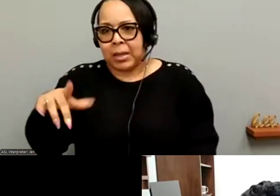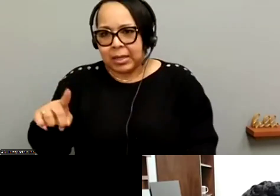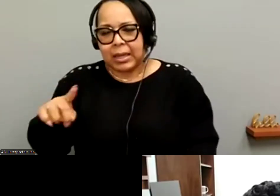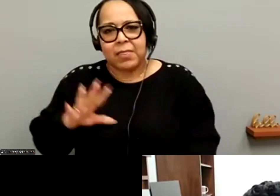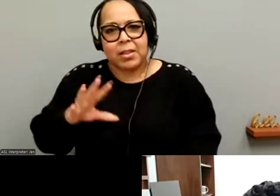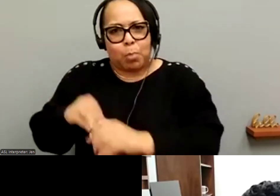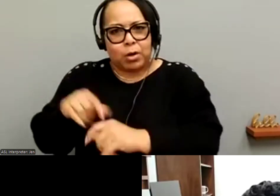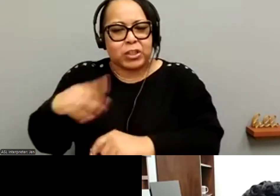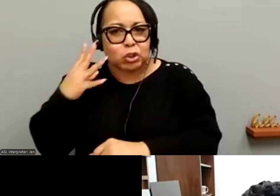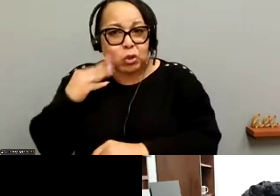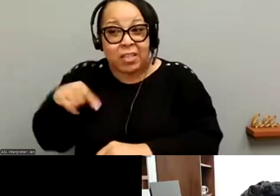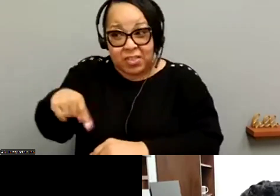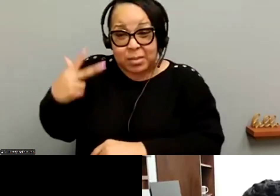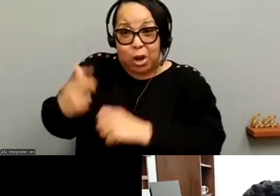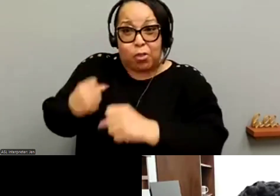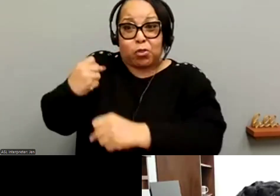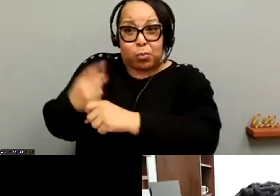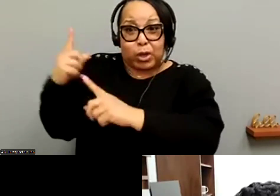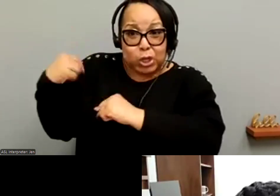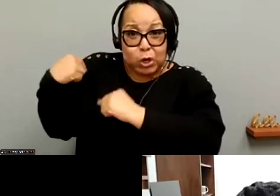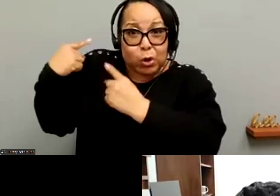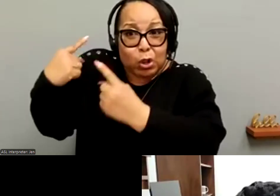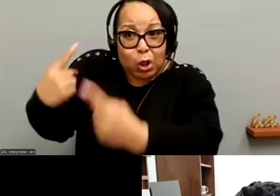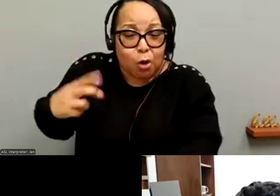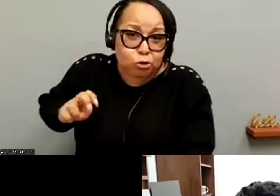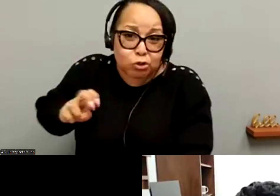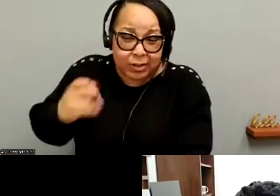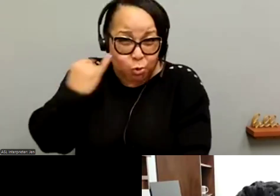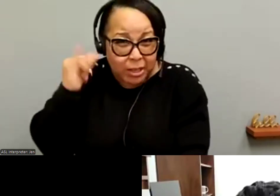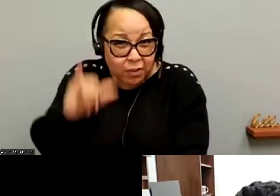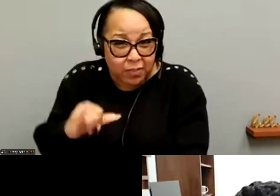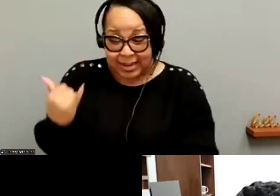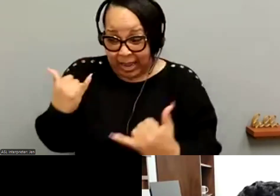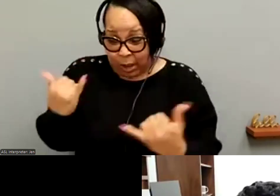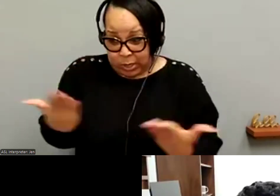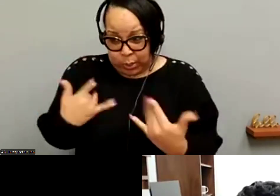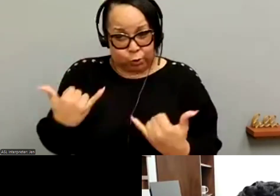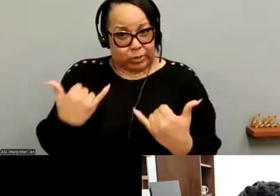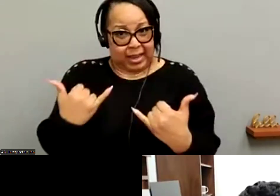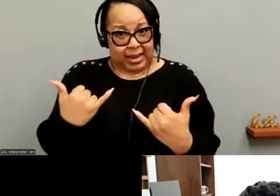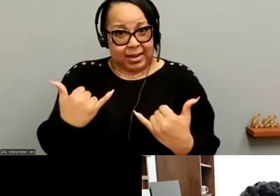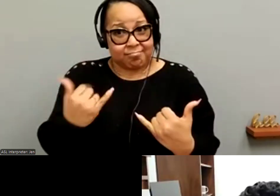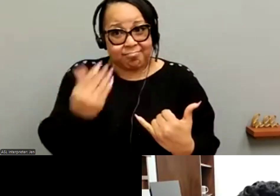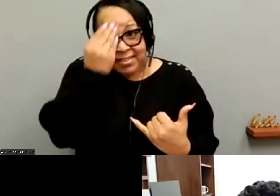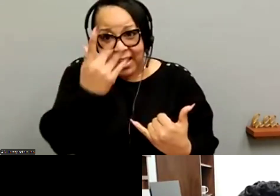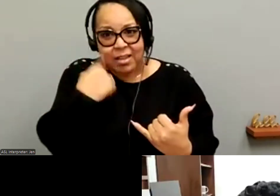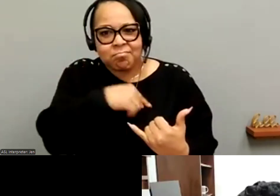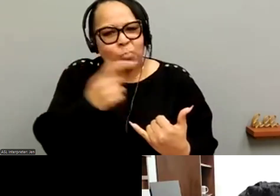13:14:15 This has been a three-year-long 13:14:18 journey. Can you imagine that? 13:14:20 And yet here we are today 13:14:22 saying, we understand our